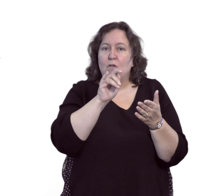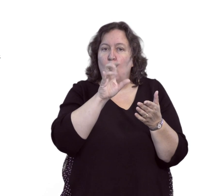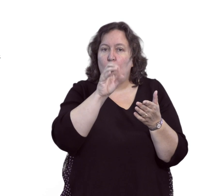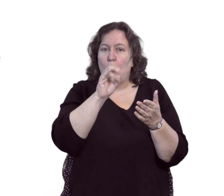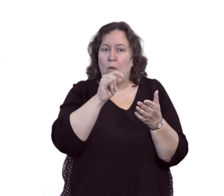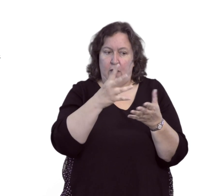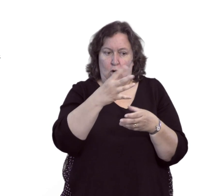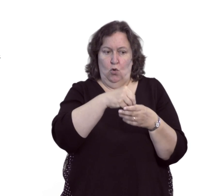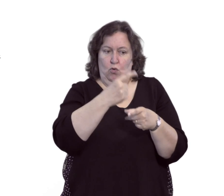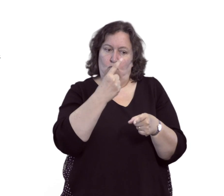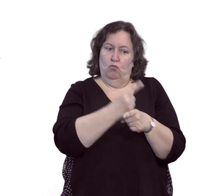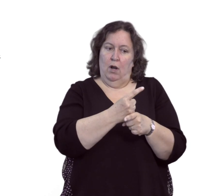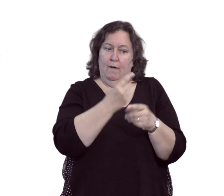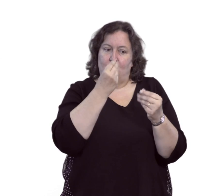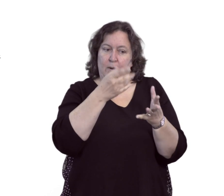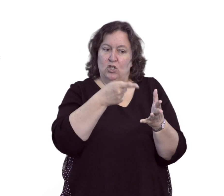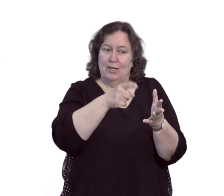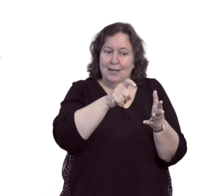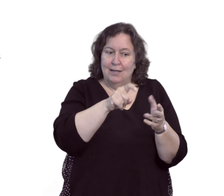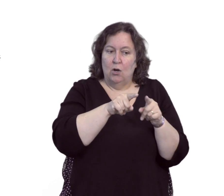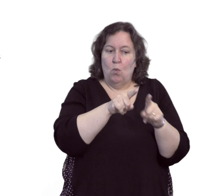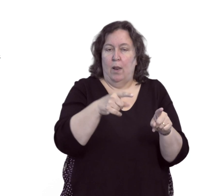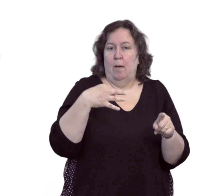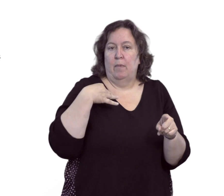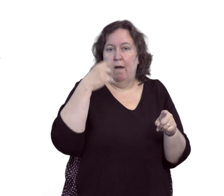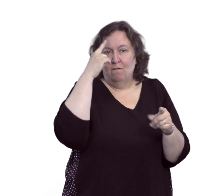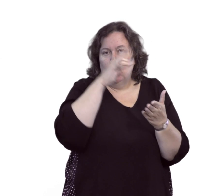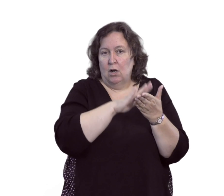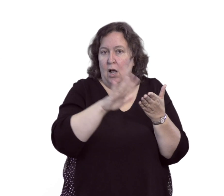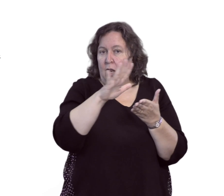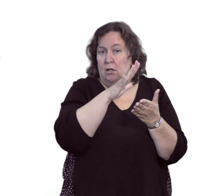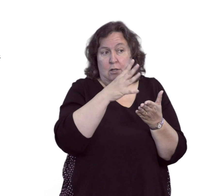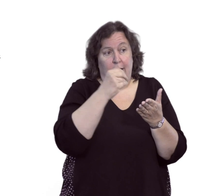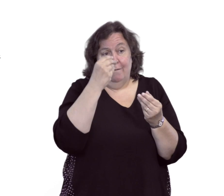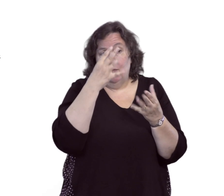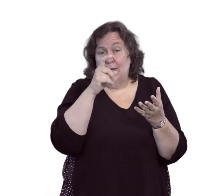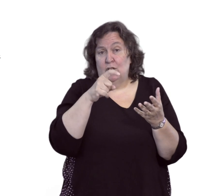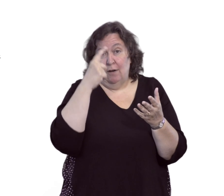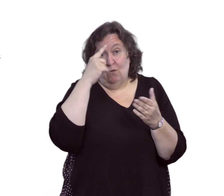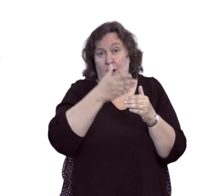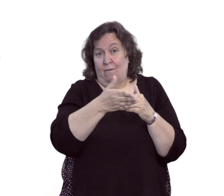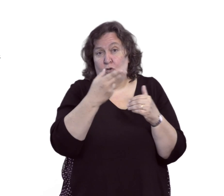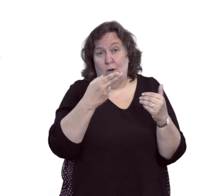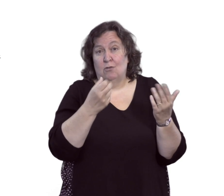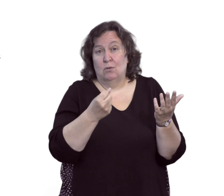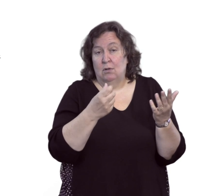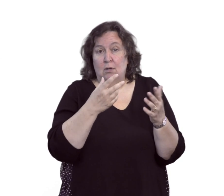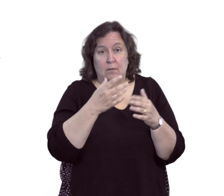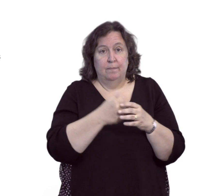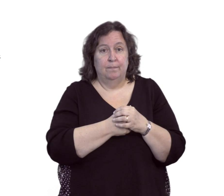with information he needs when applying to colleges and after graduation.